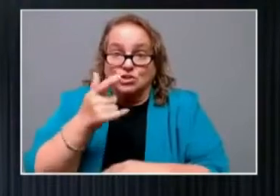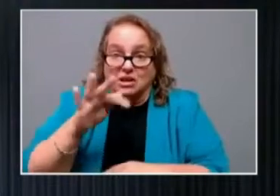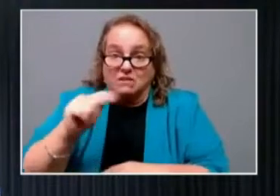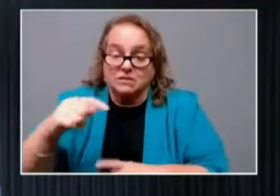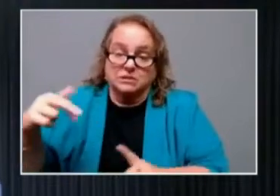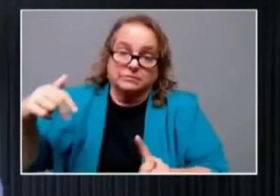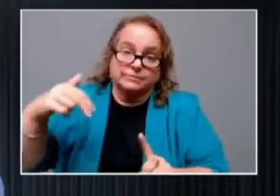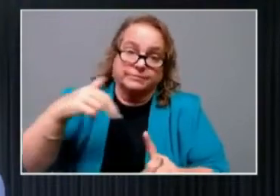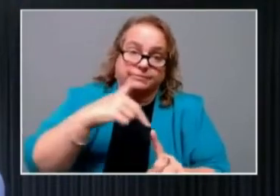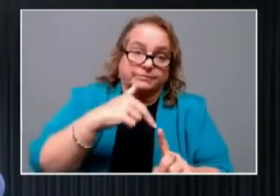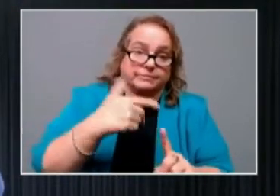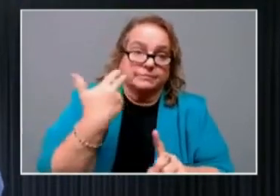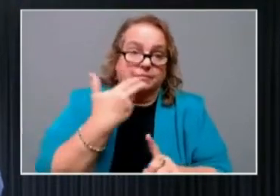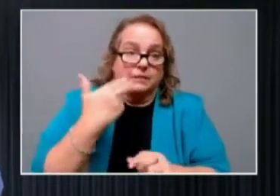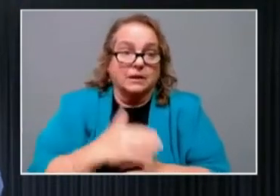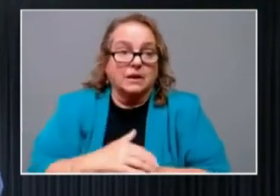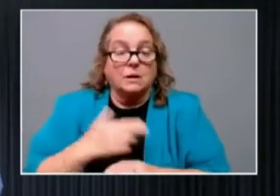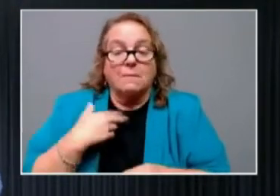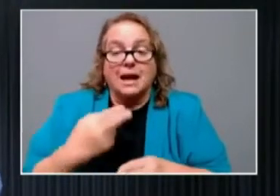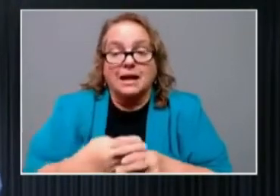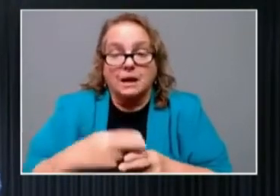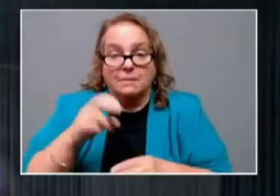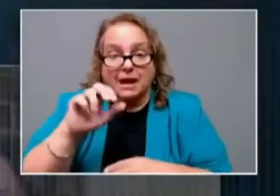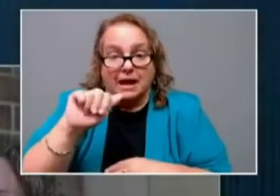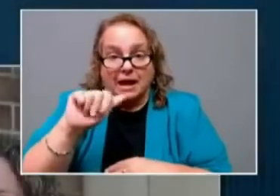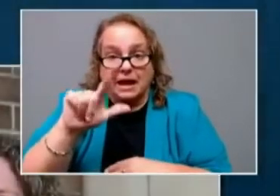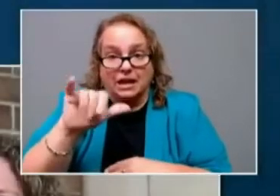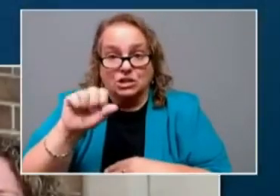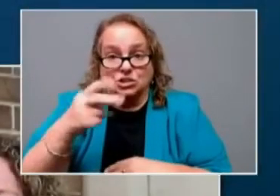My name is Alicia. I'm an orient here at Med center Hilton Bowling Green work